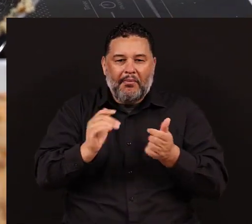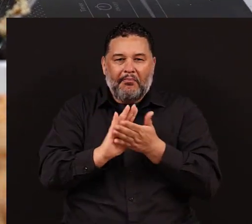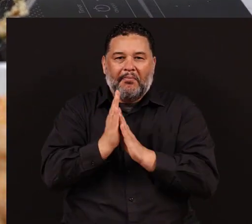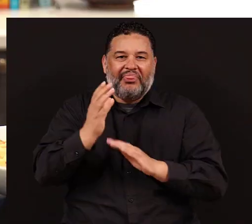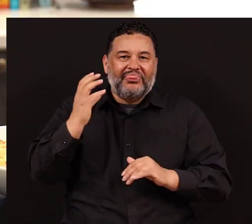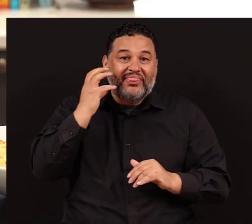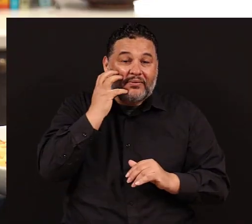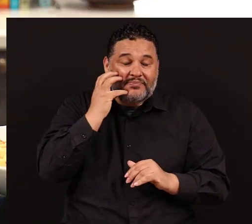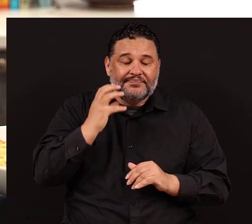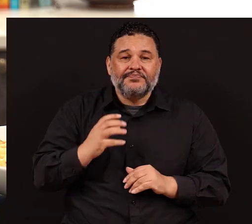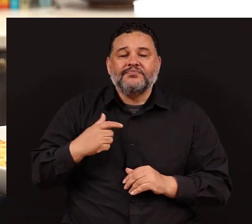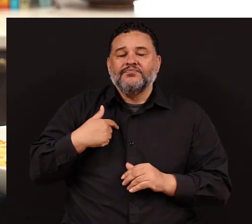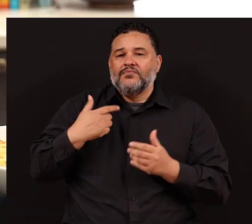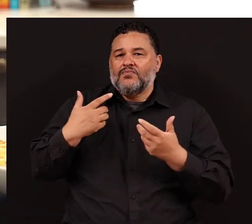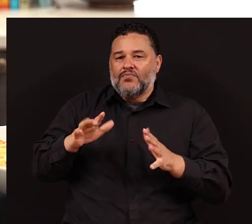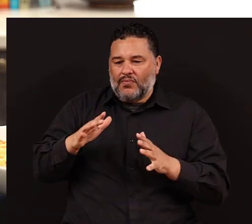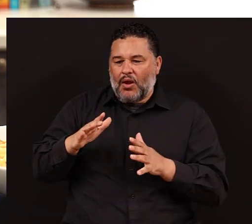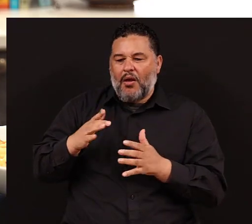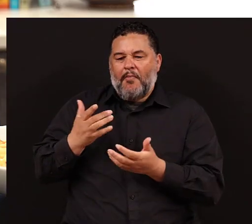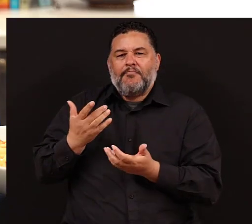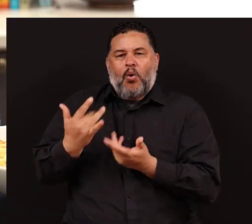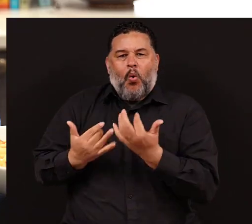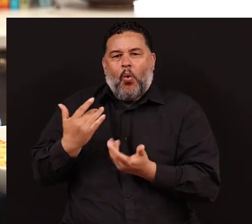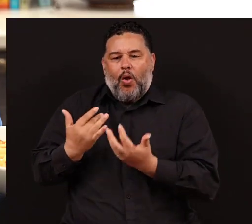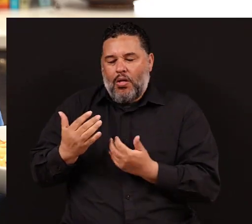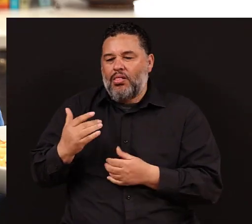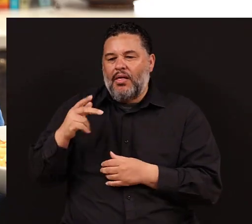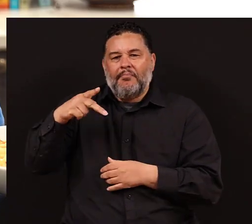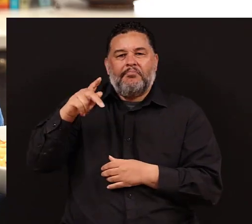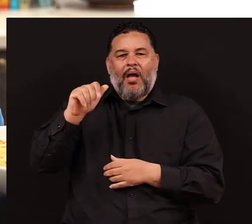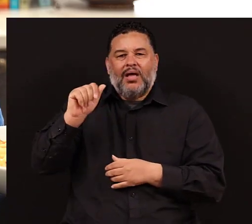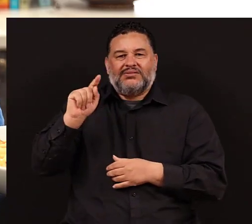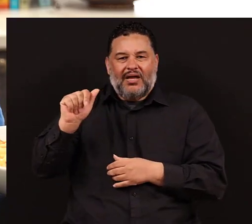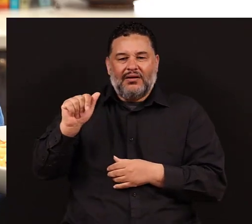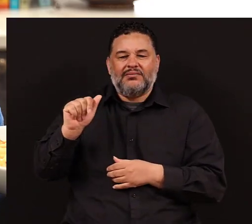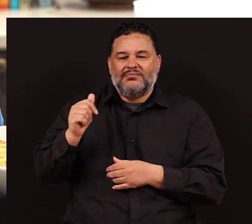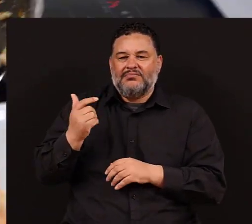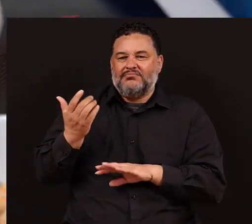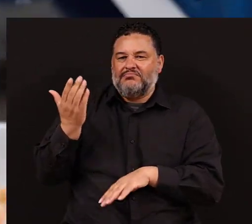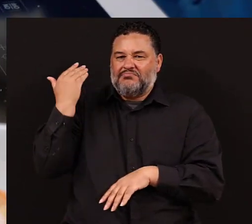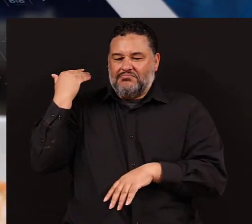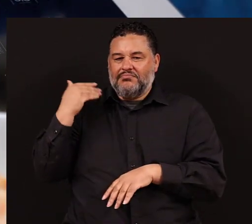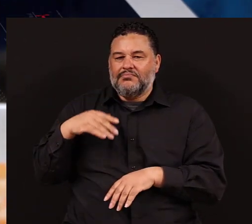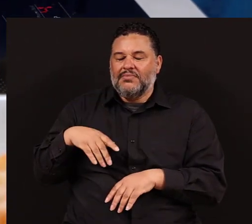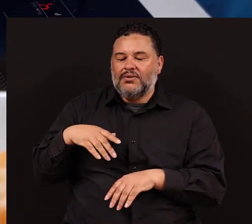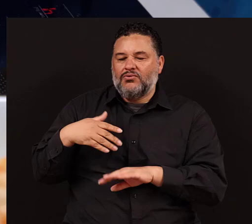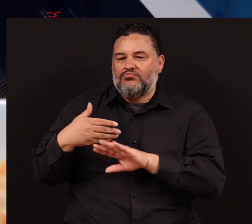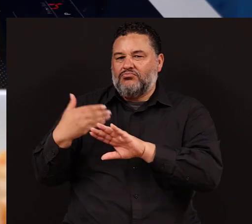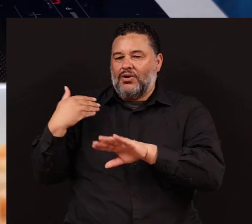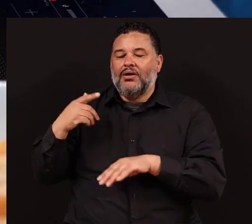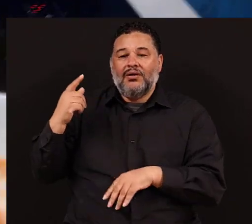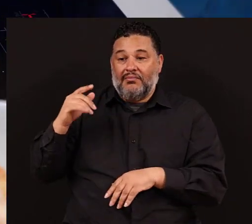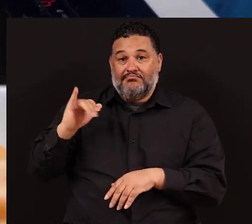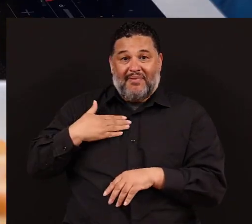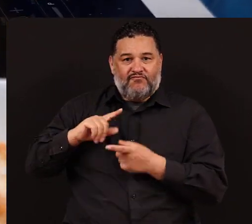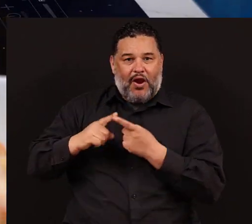Now I parboiled some pasta earlier, and this is pasta that a friend brought to me from Italy. I'm gonna add that to our sauce now,